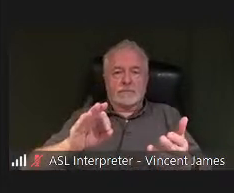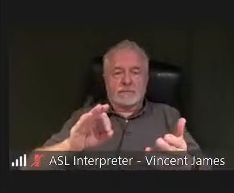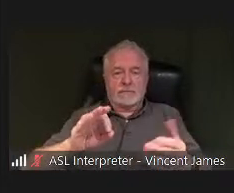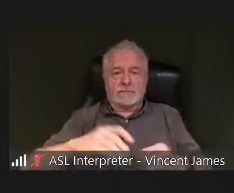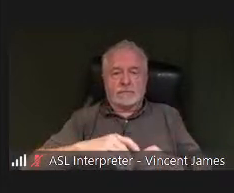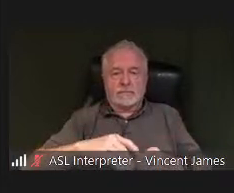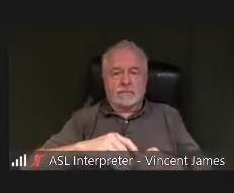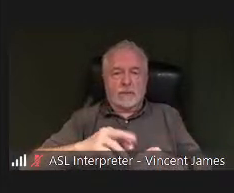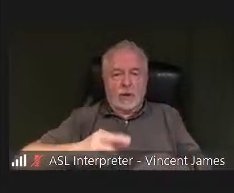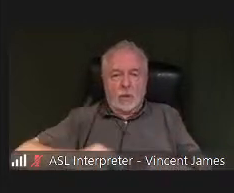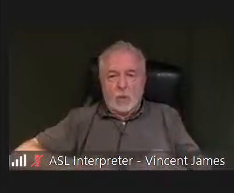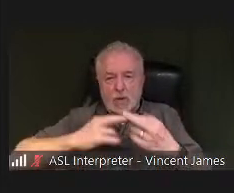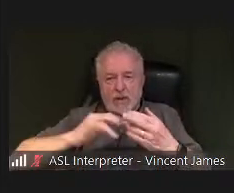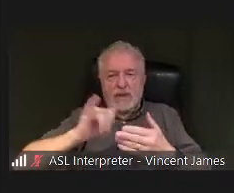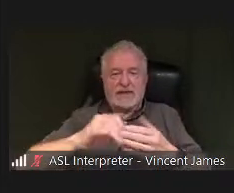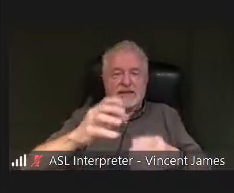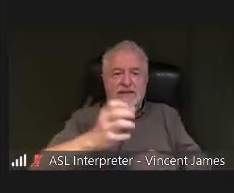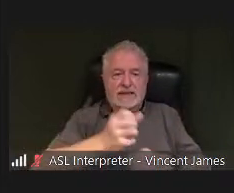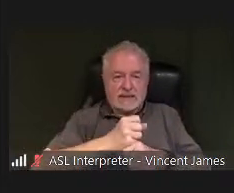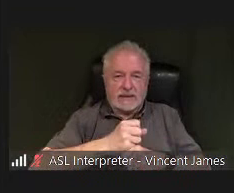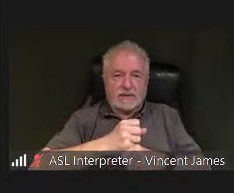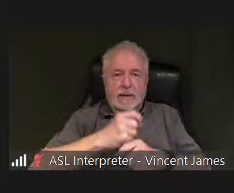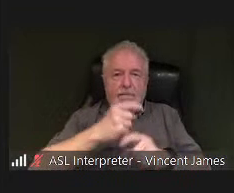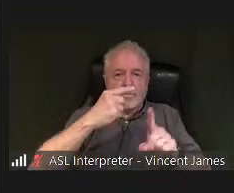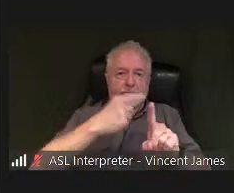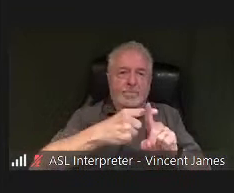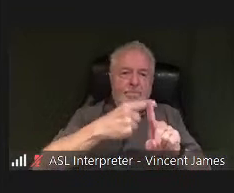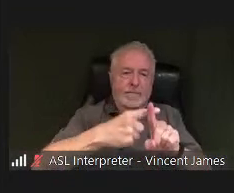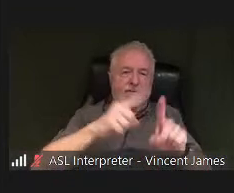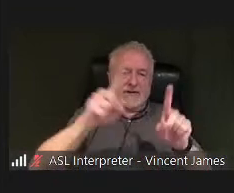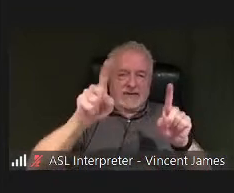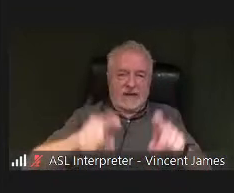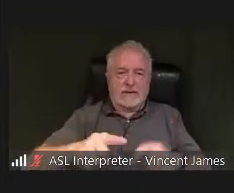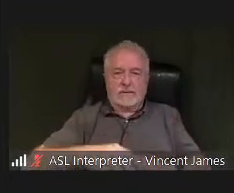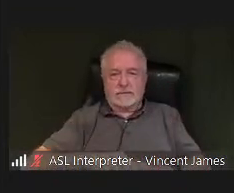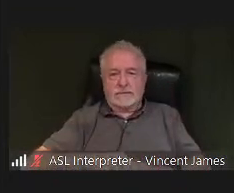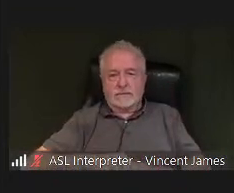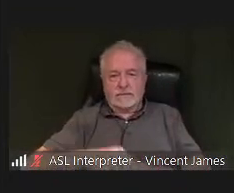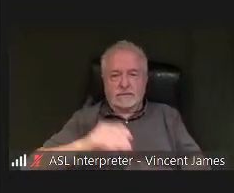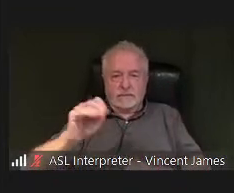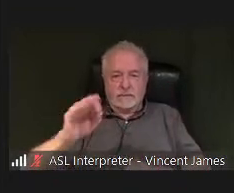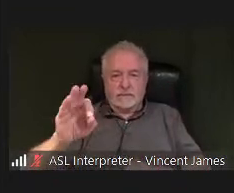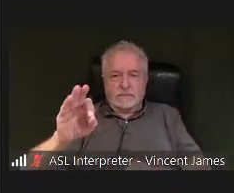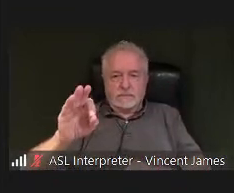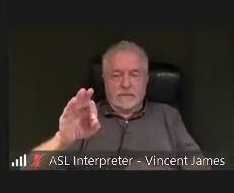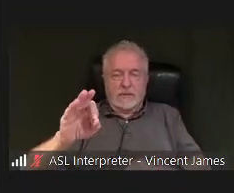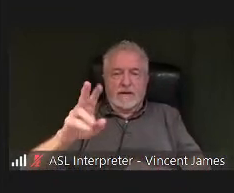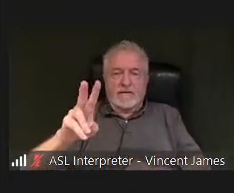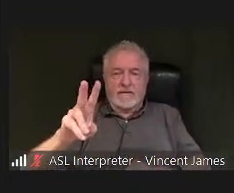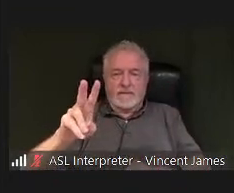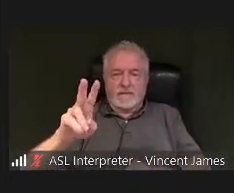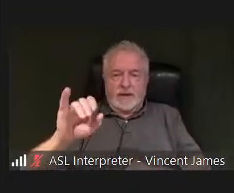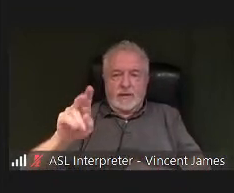Residents that are getting a positive test of the virus and again, ten point nine